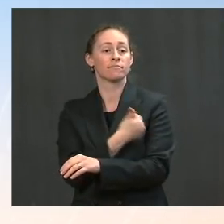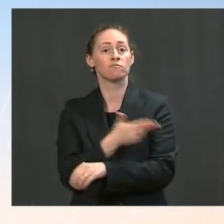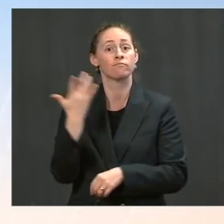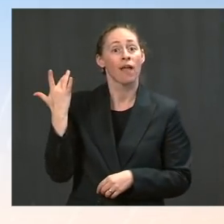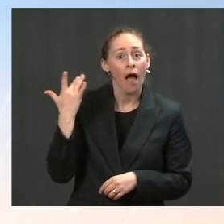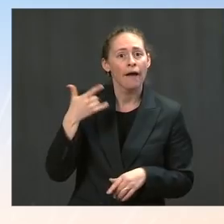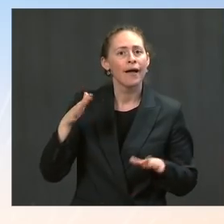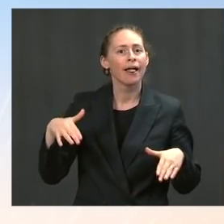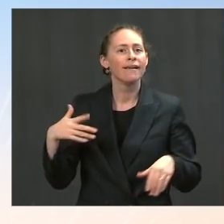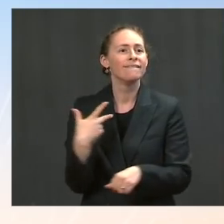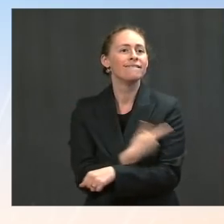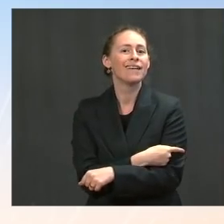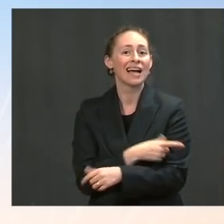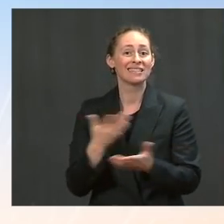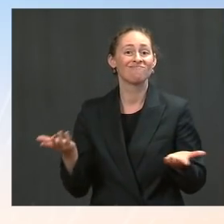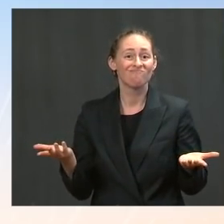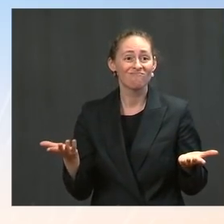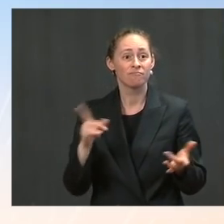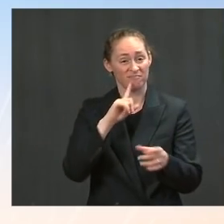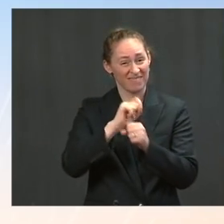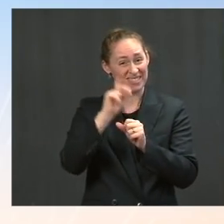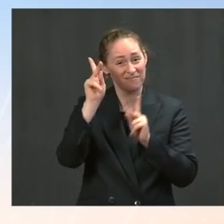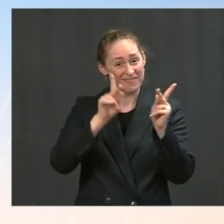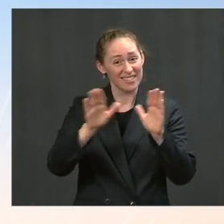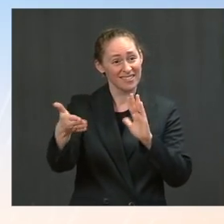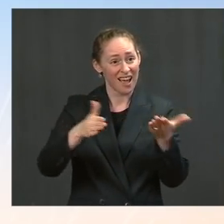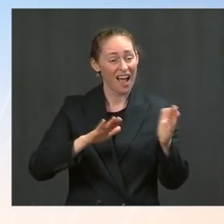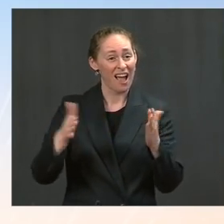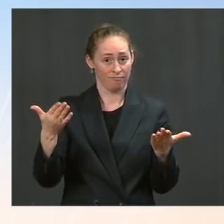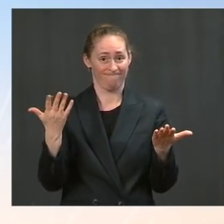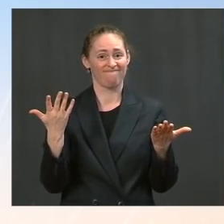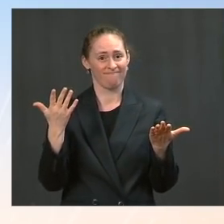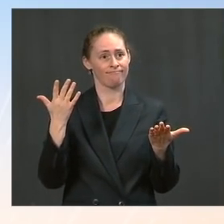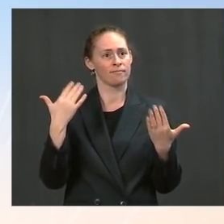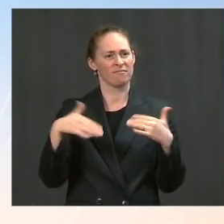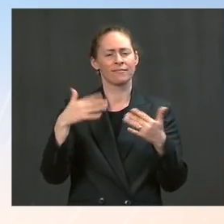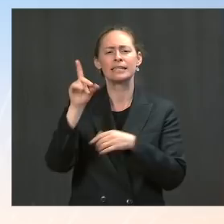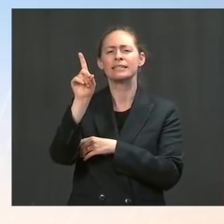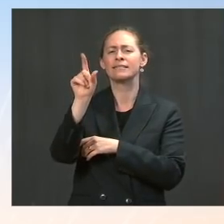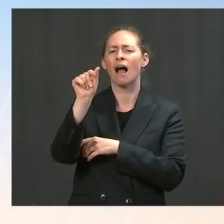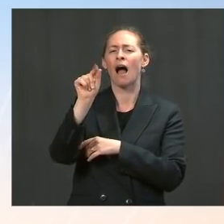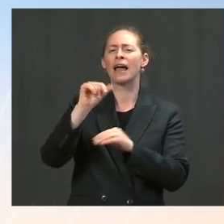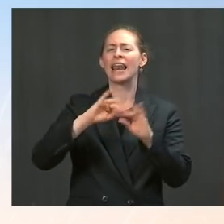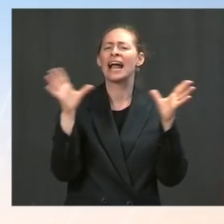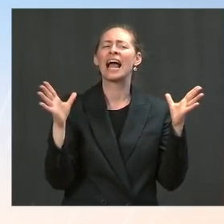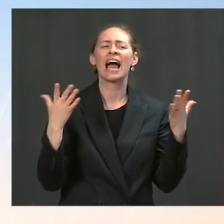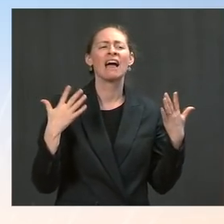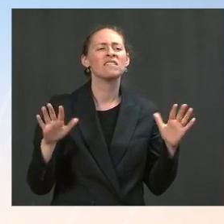and people who are dying of COVID -- unvaccinated. The data is very clear. As Dr. Walensky said on an earlier --